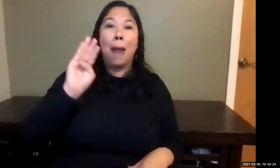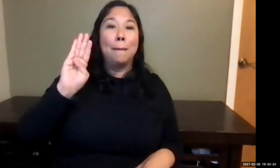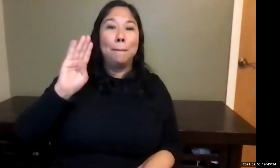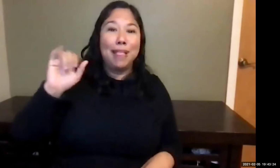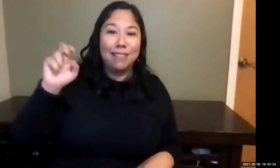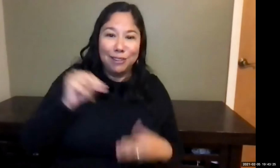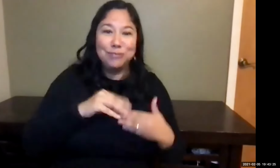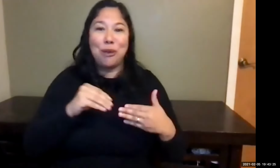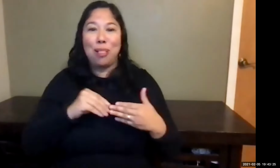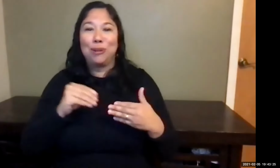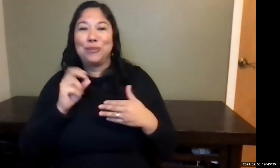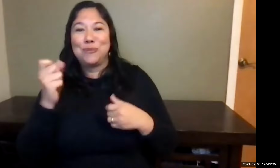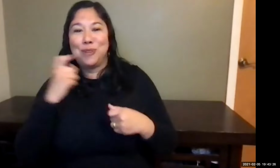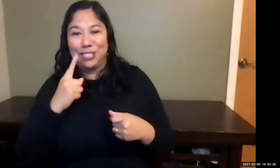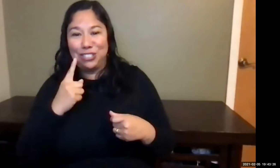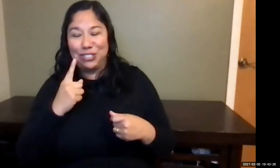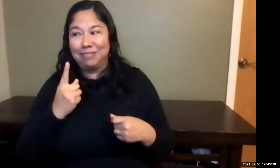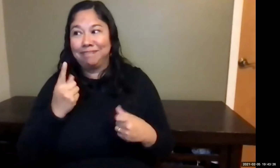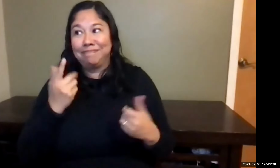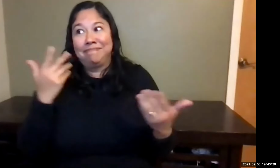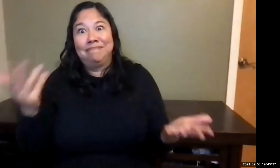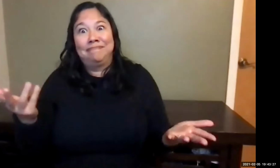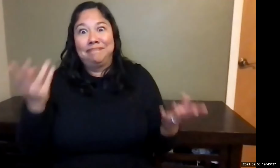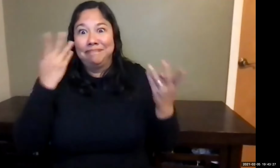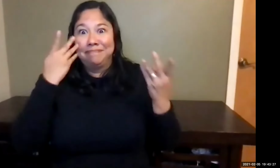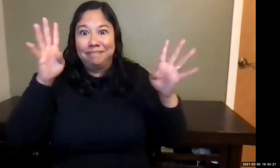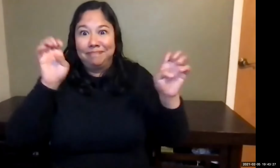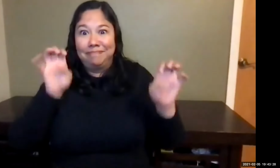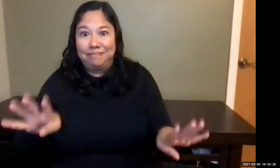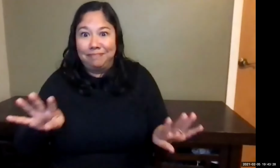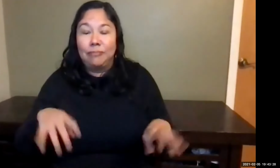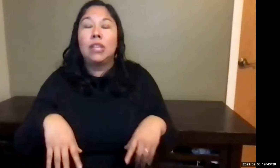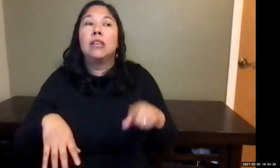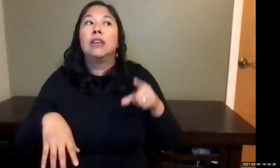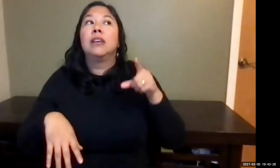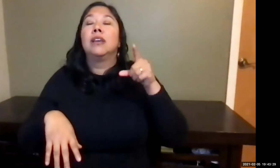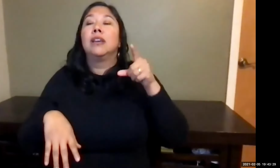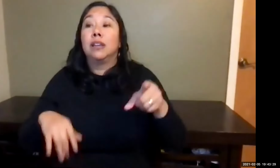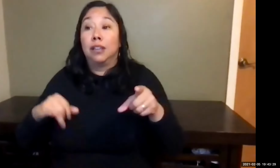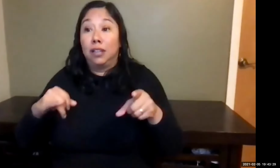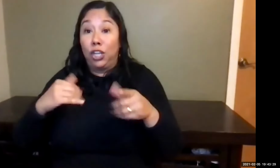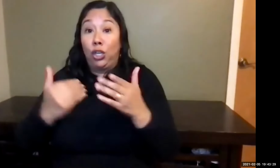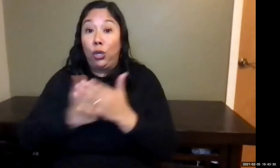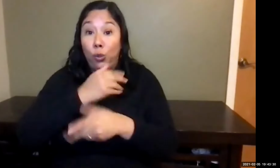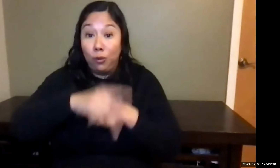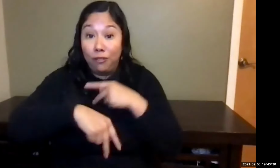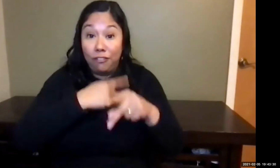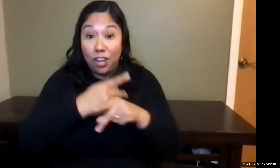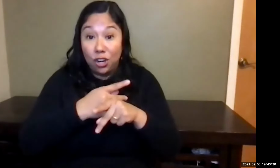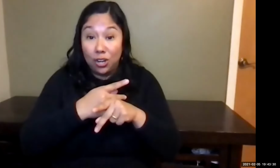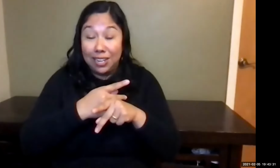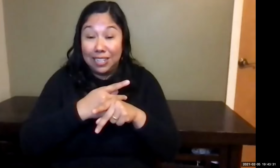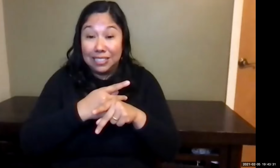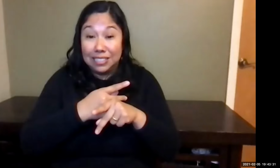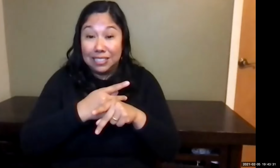And really, if it wasn’t for these new variants of concern, I think that many of us would